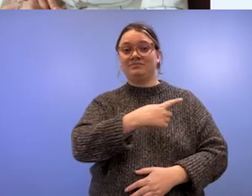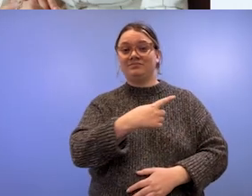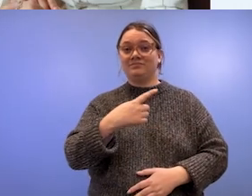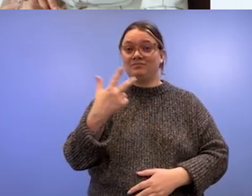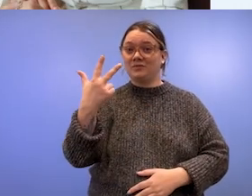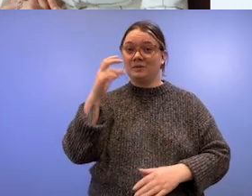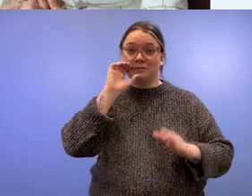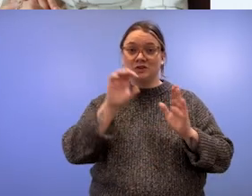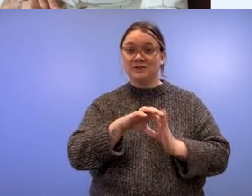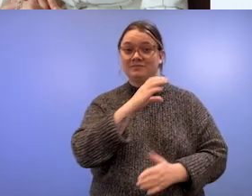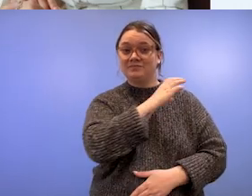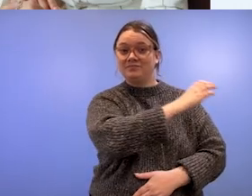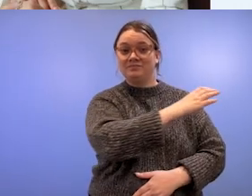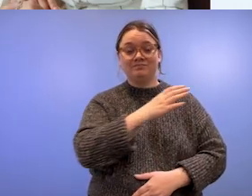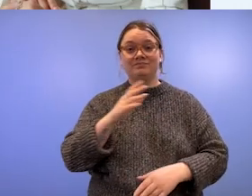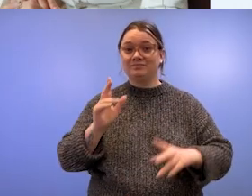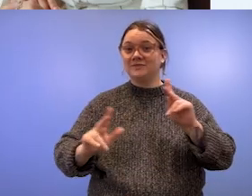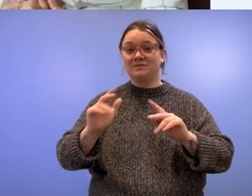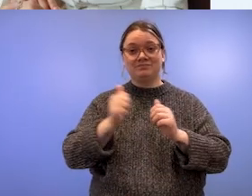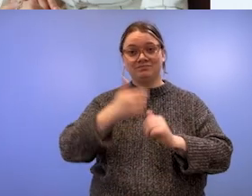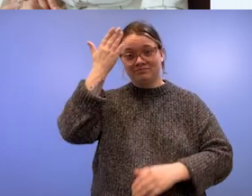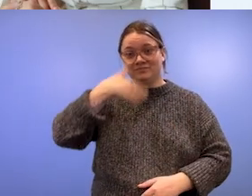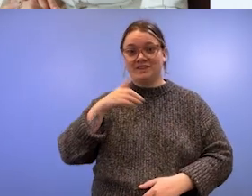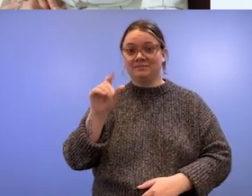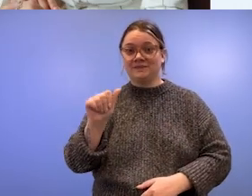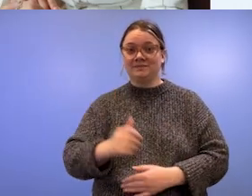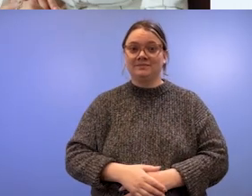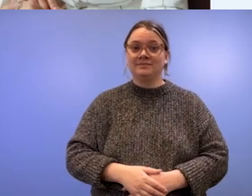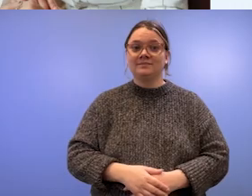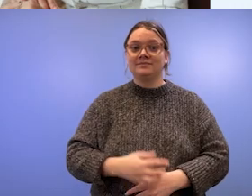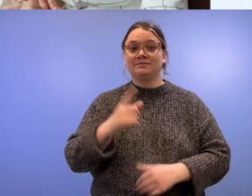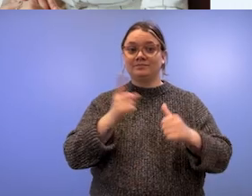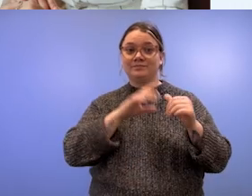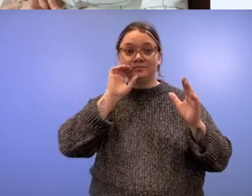there are three photos depicting examples of people with disabilities. So we have